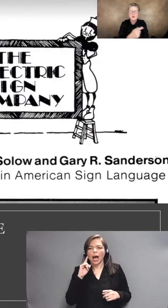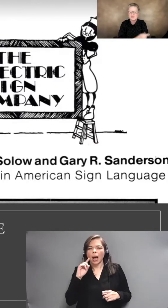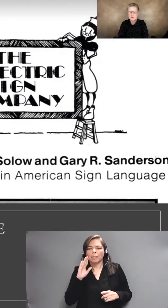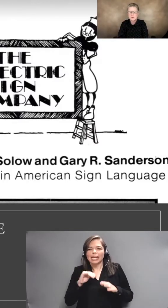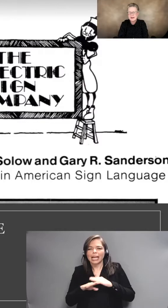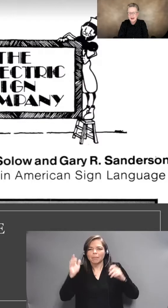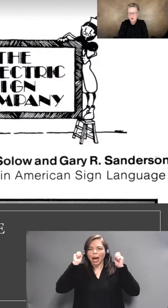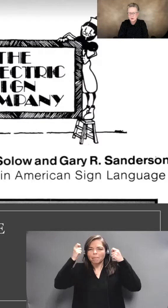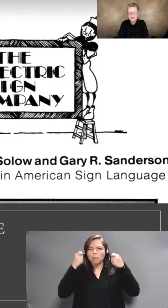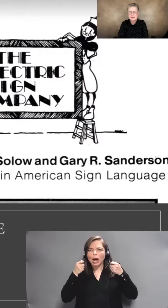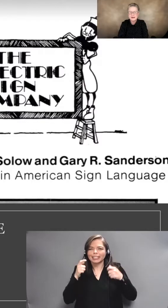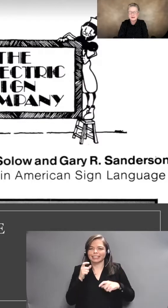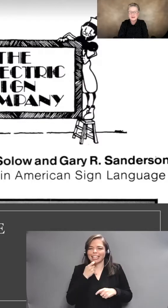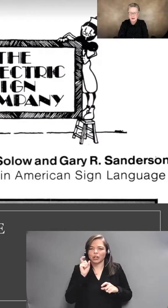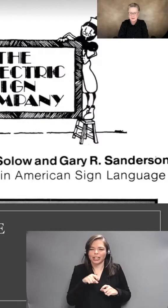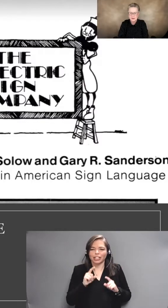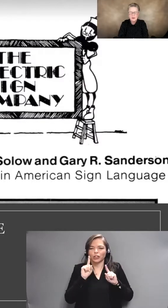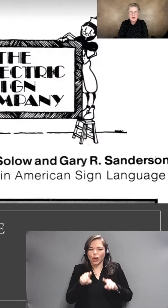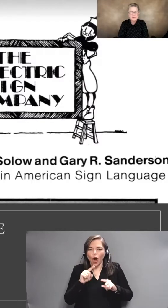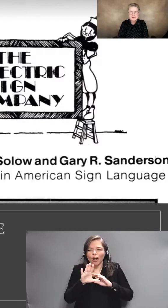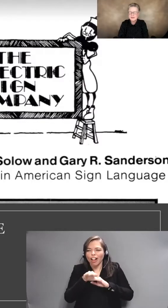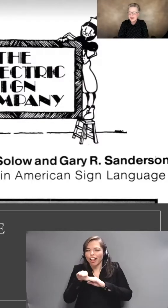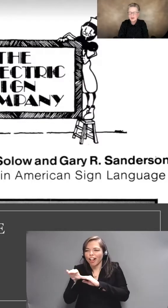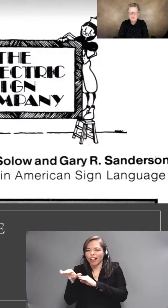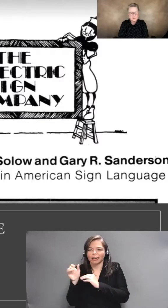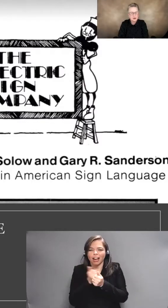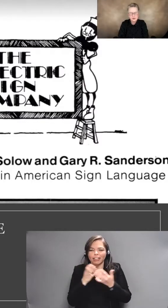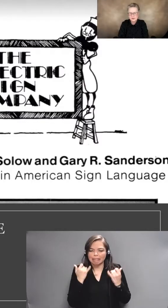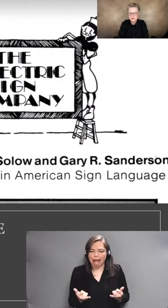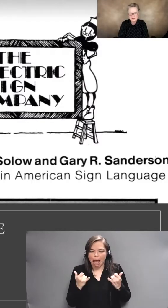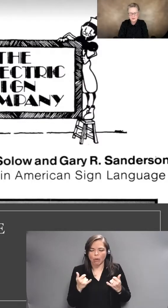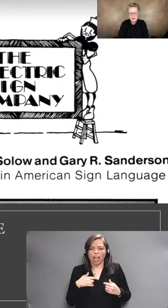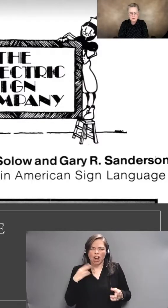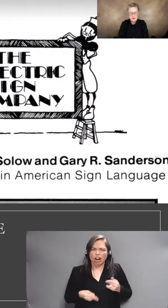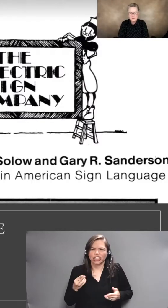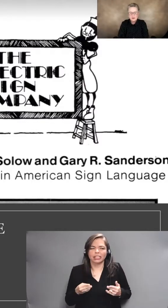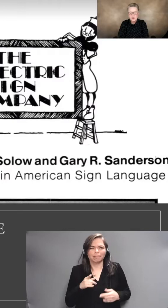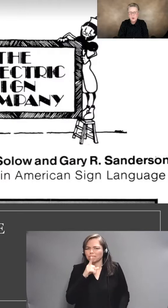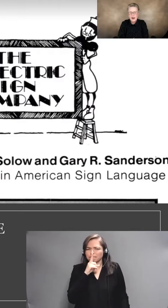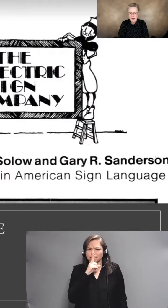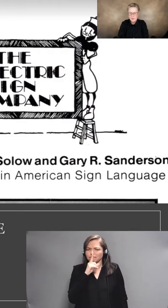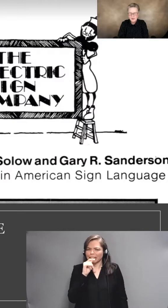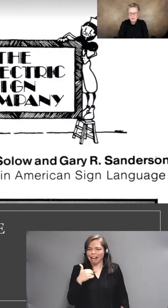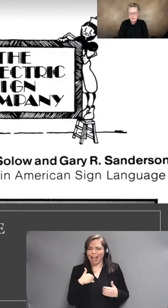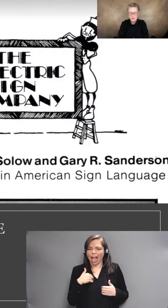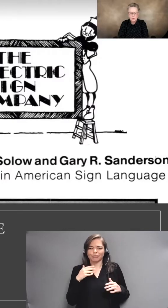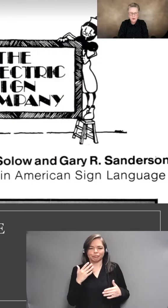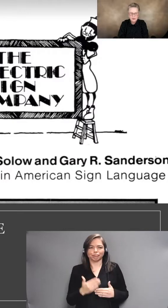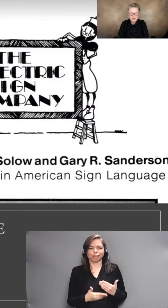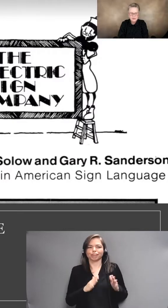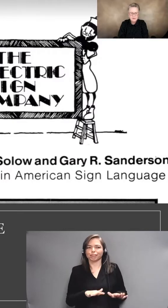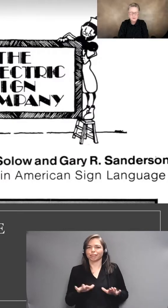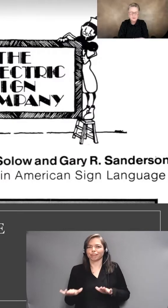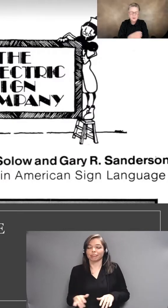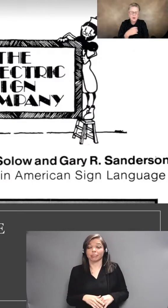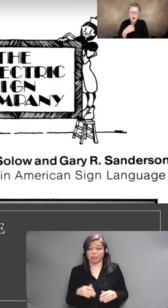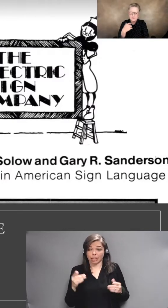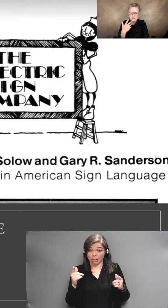this filming now, you need to get it done, I didn't have that urgency, so what happened was all of this